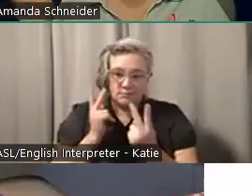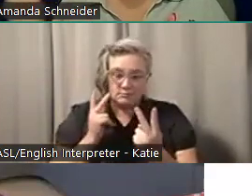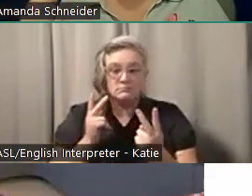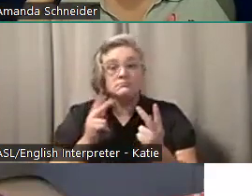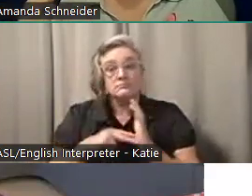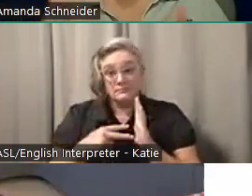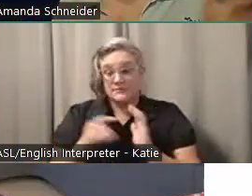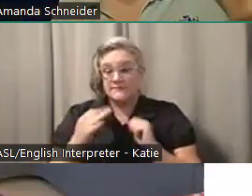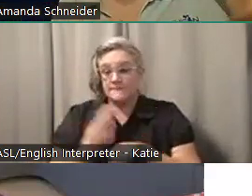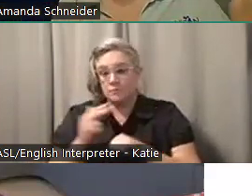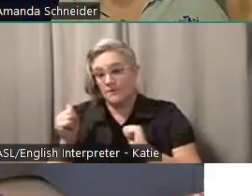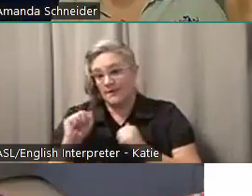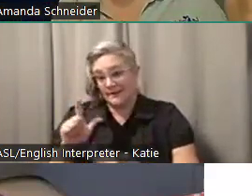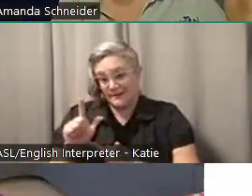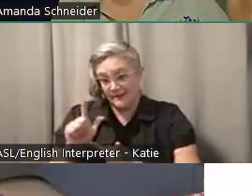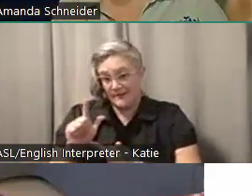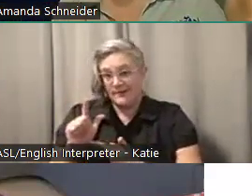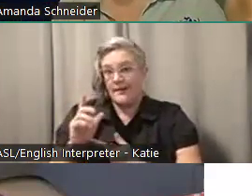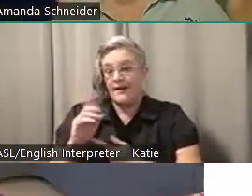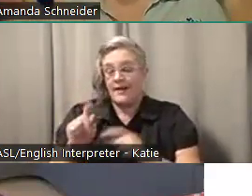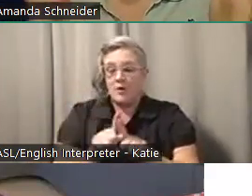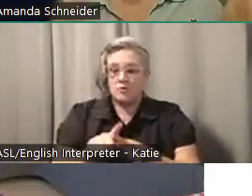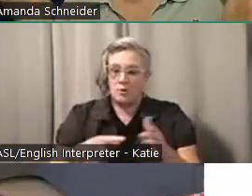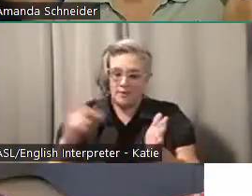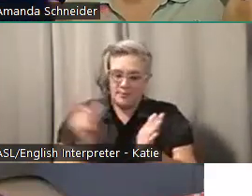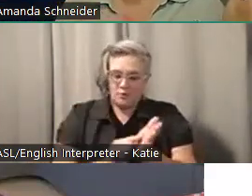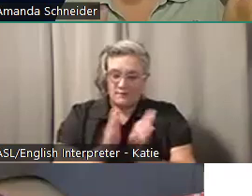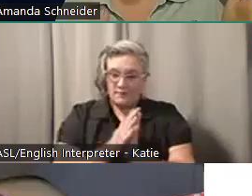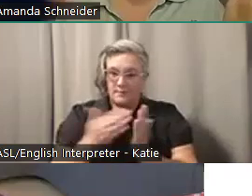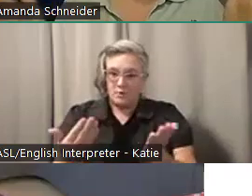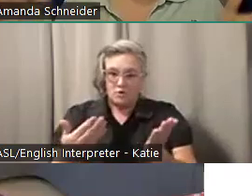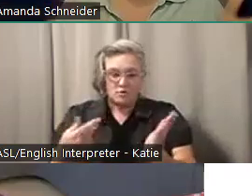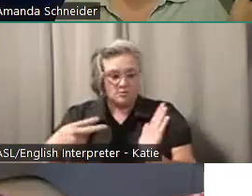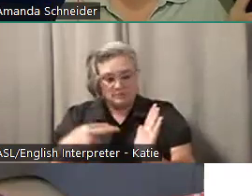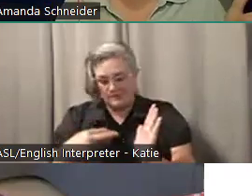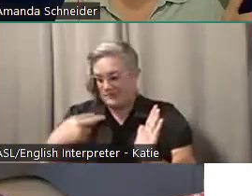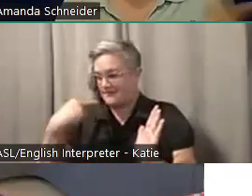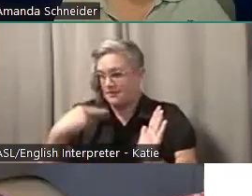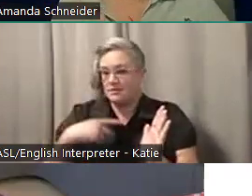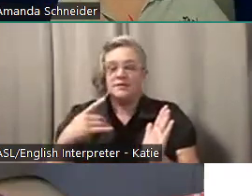ASL, and also having the print on the book, so… making sure that students have access to both,